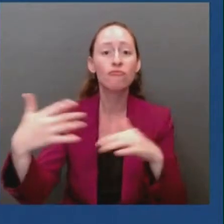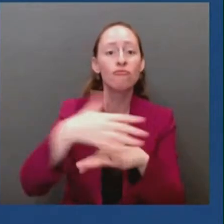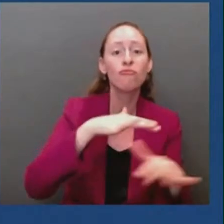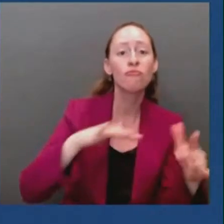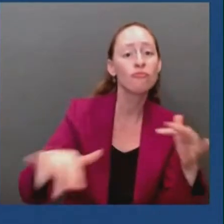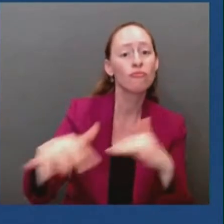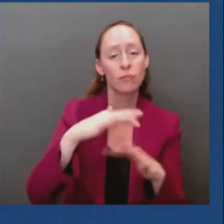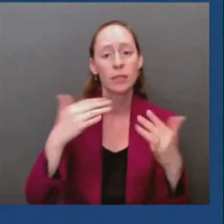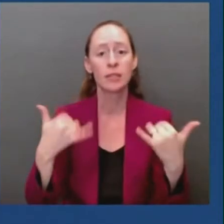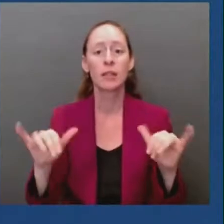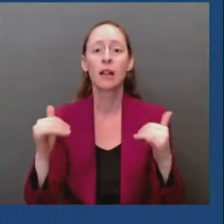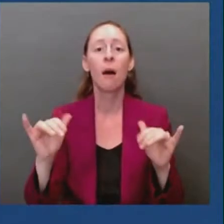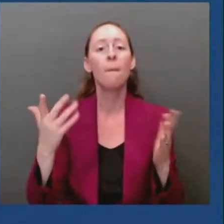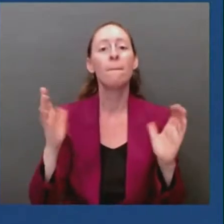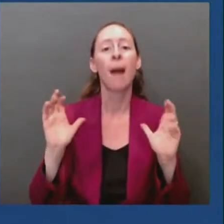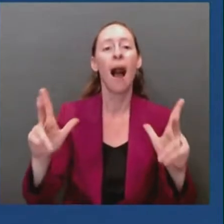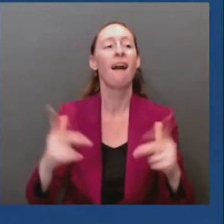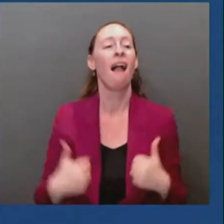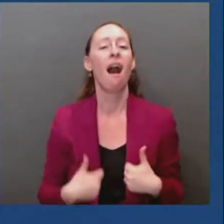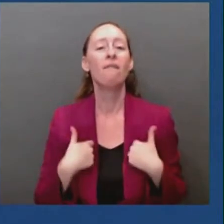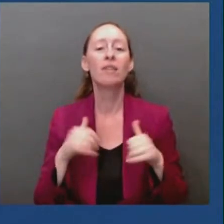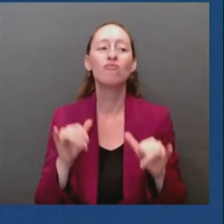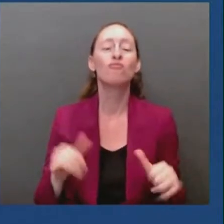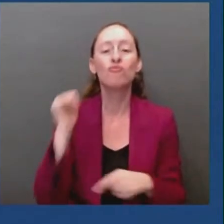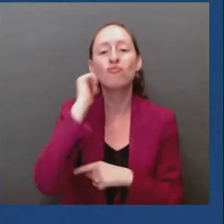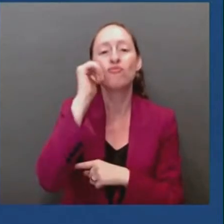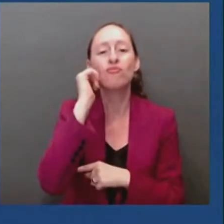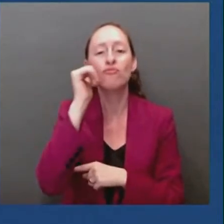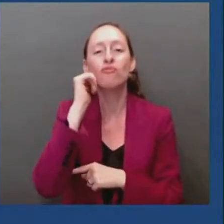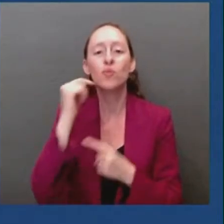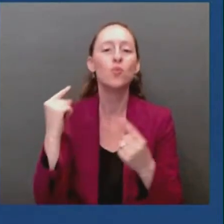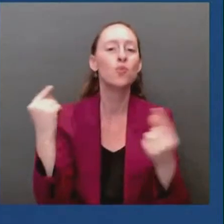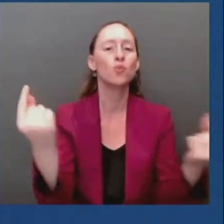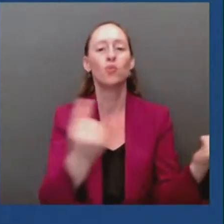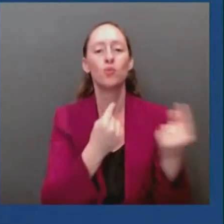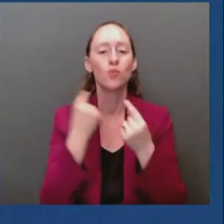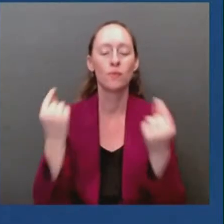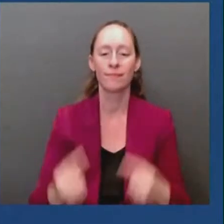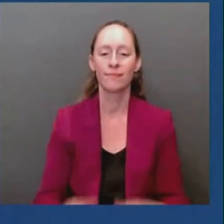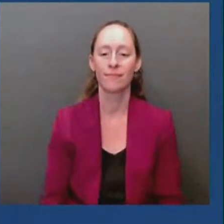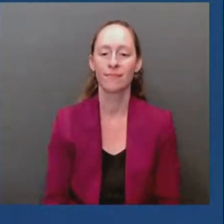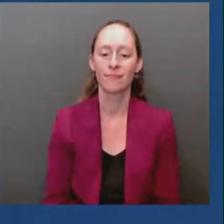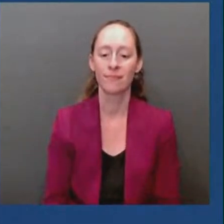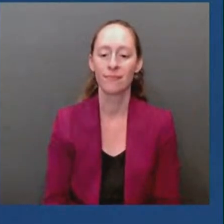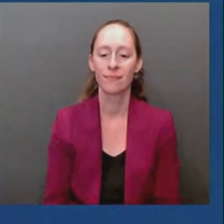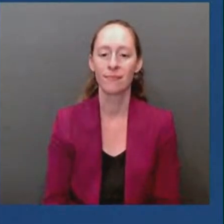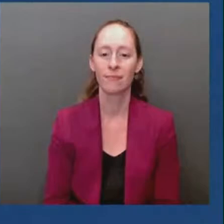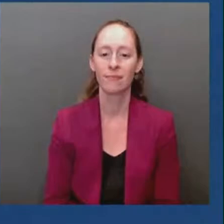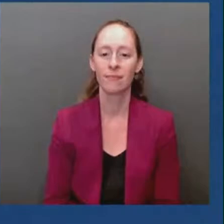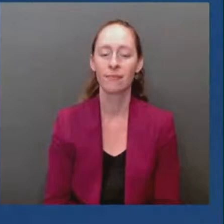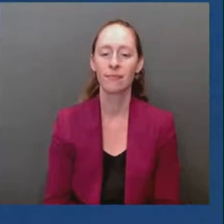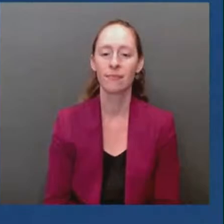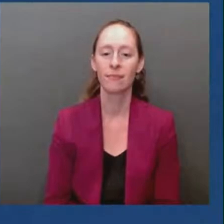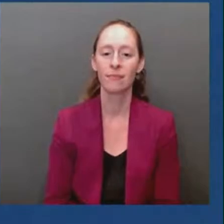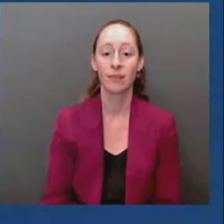AS THE PRESIDENT HAS SAID FROM DAY ONE, EVERYONE HAS A PART TO